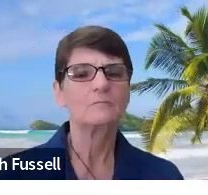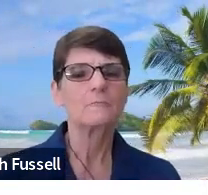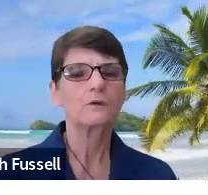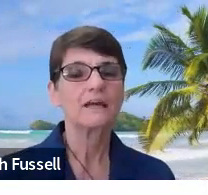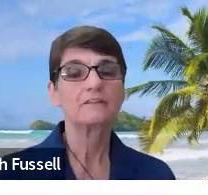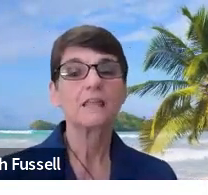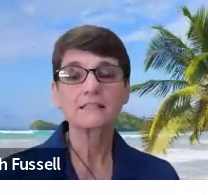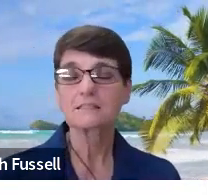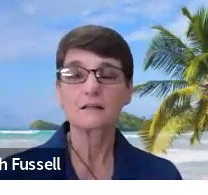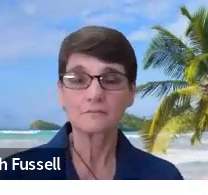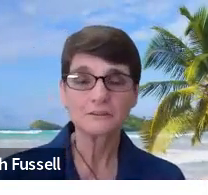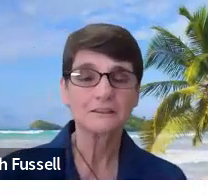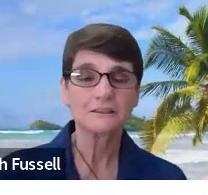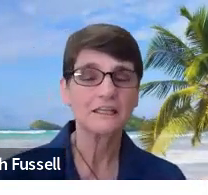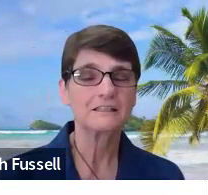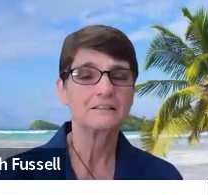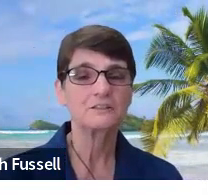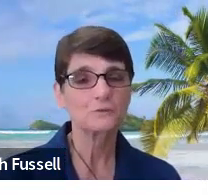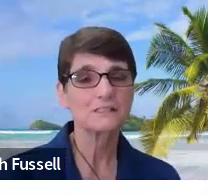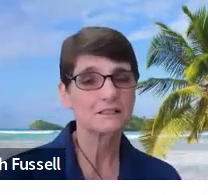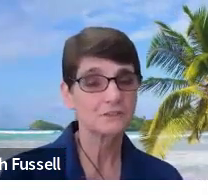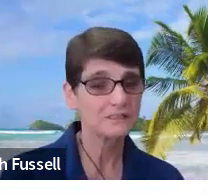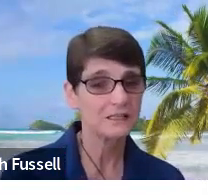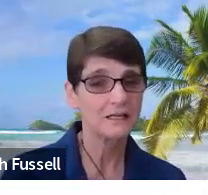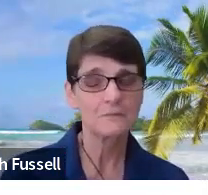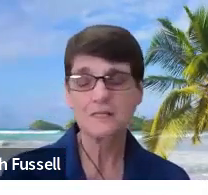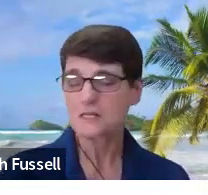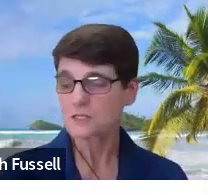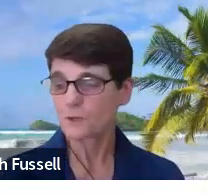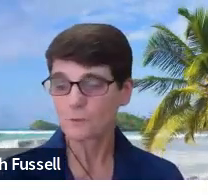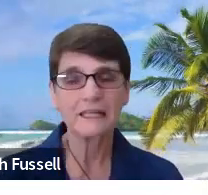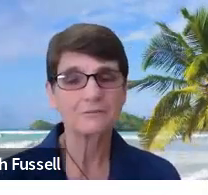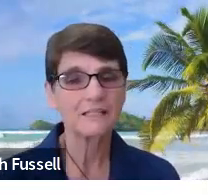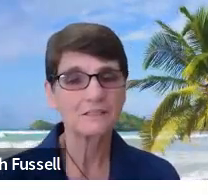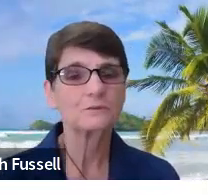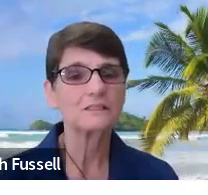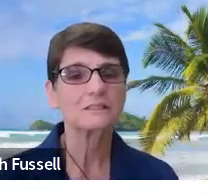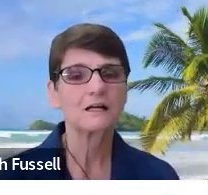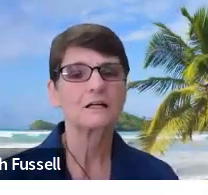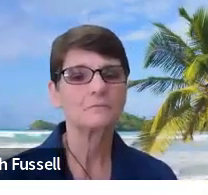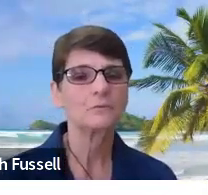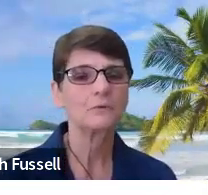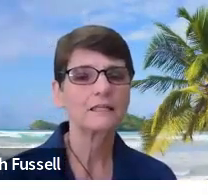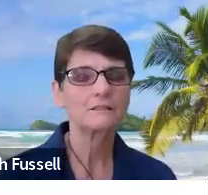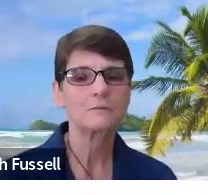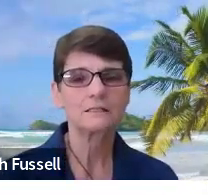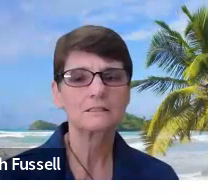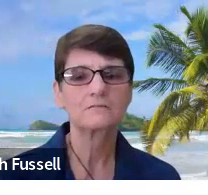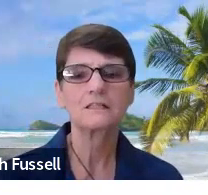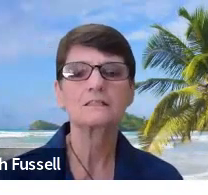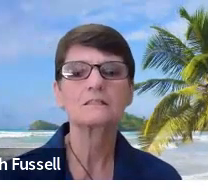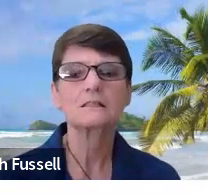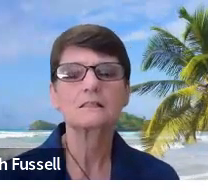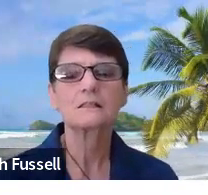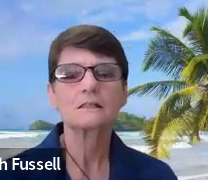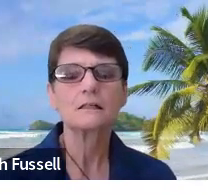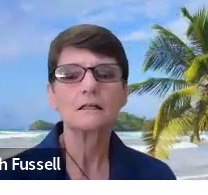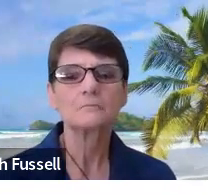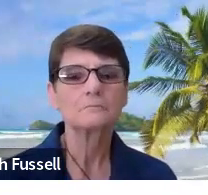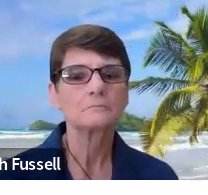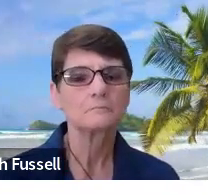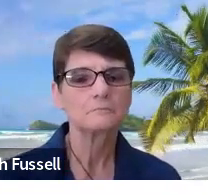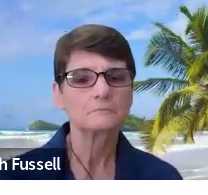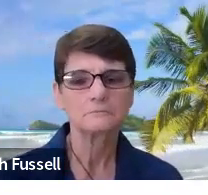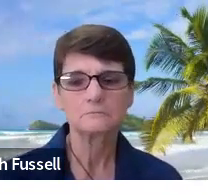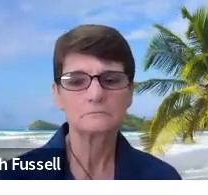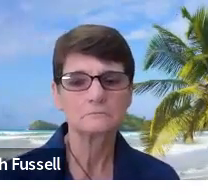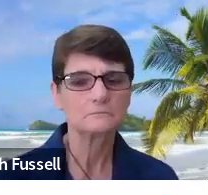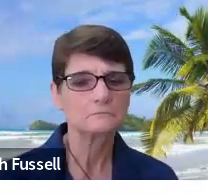Ray, do you mind to advance?